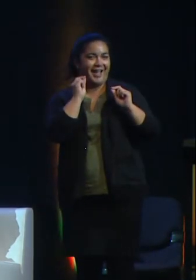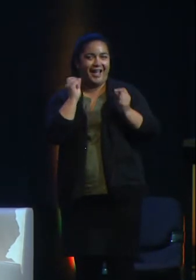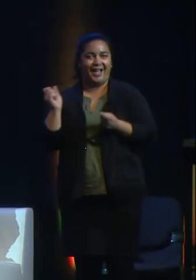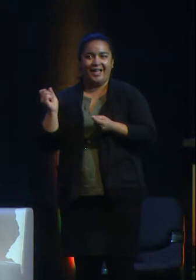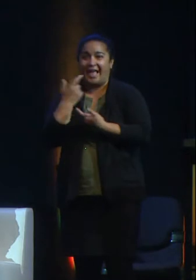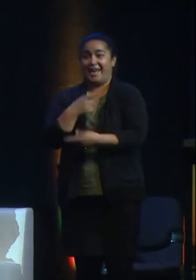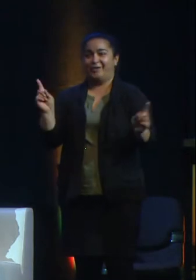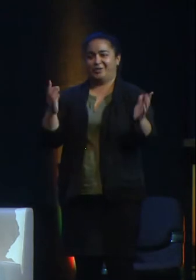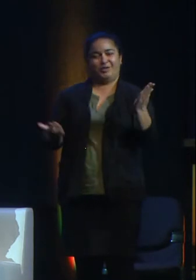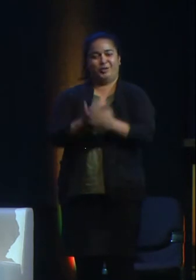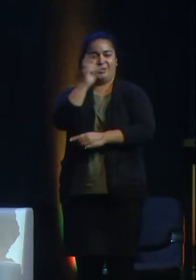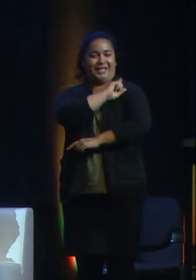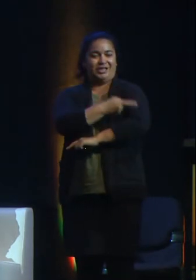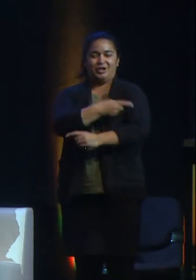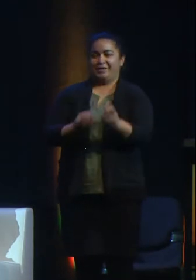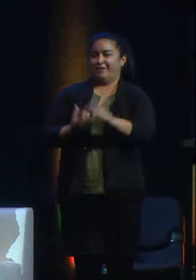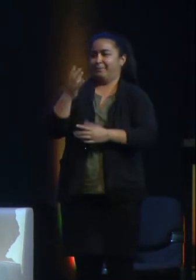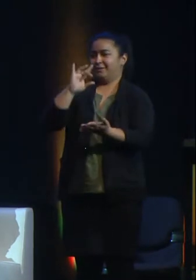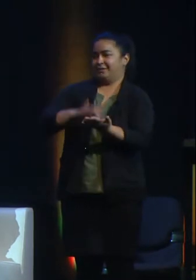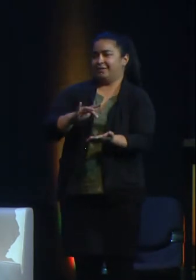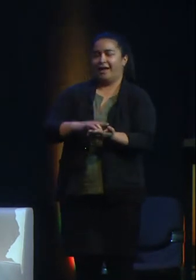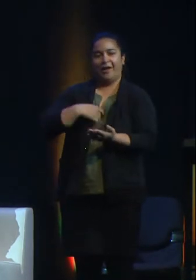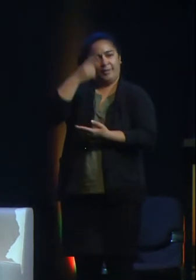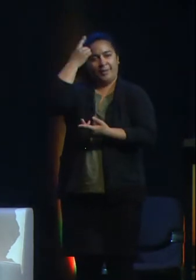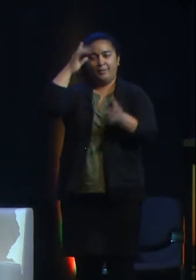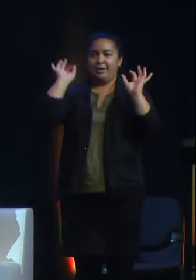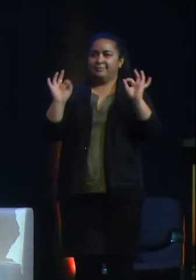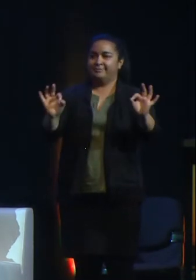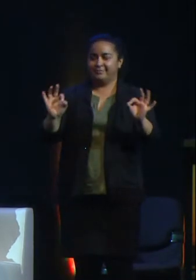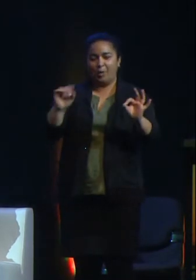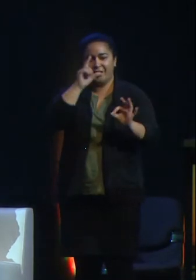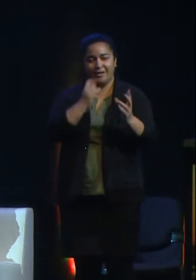Development Centre. I think it's going to be fantastic now that we can now develop these